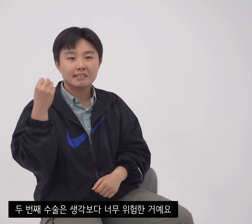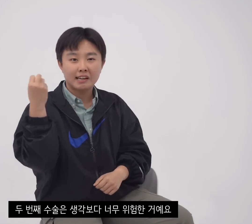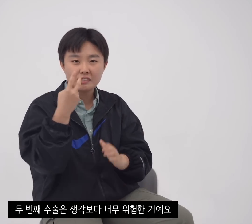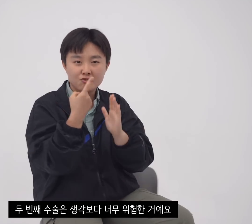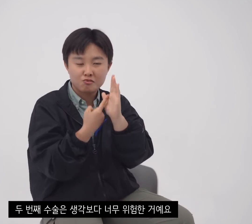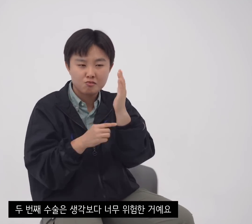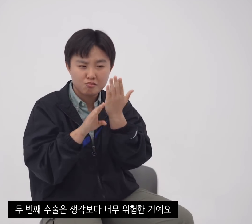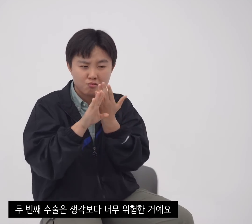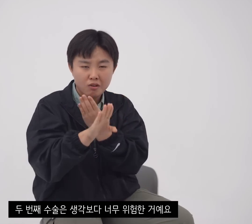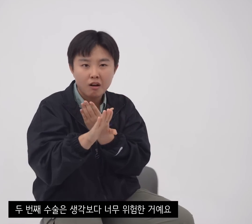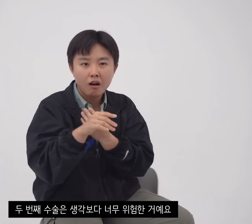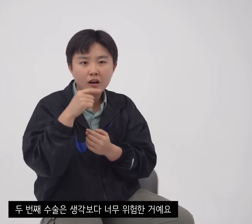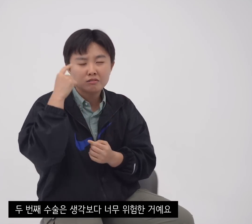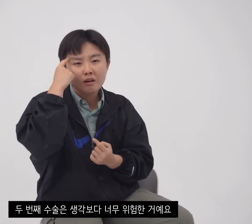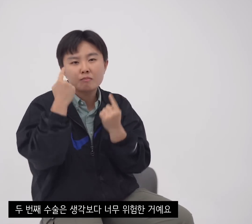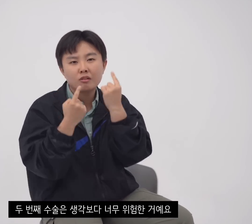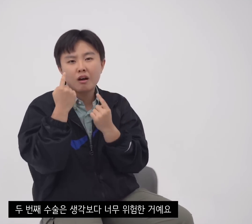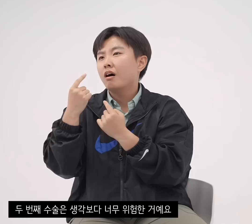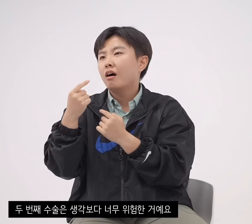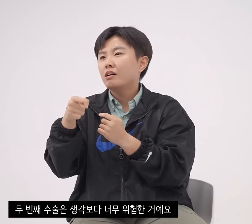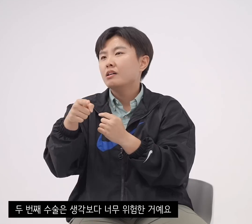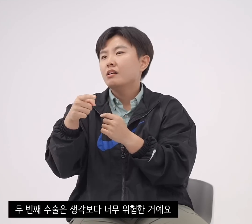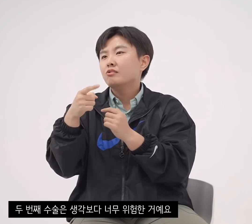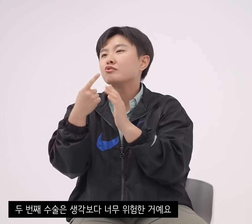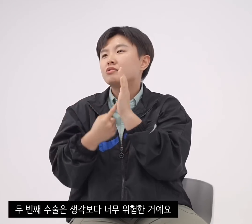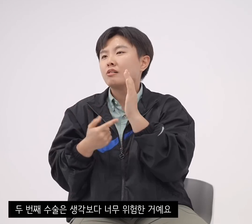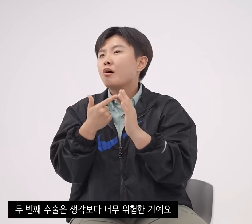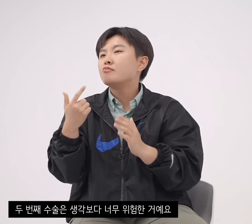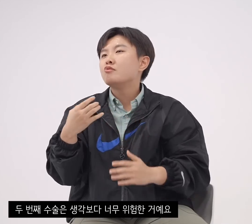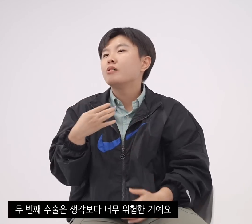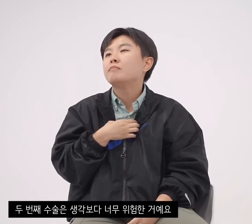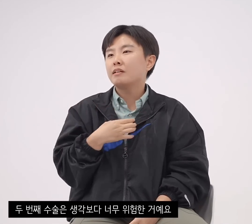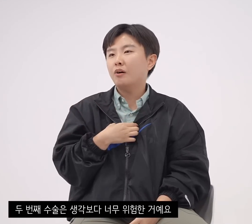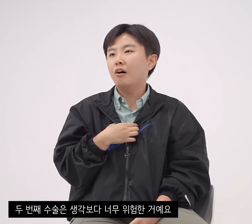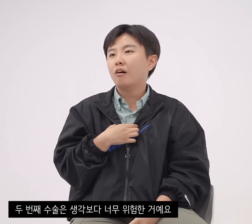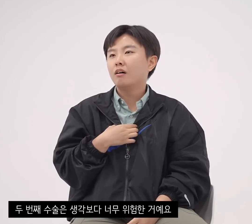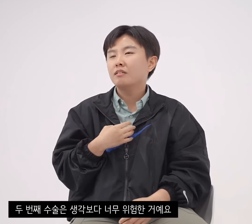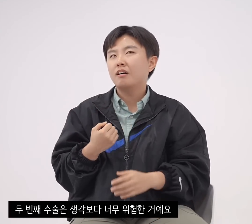The second surgery was more risky than I thought.